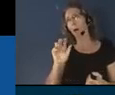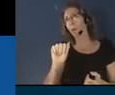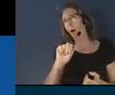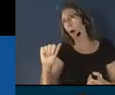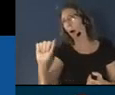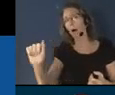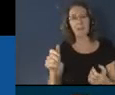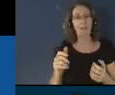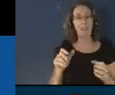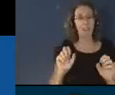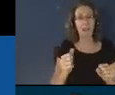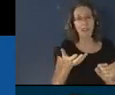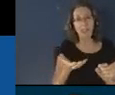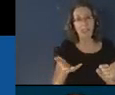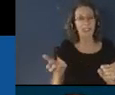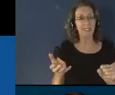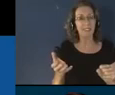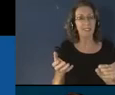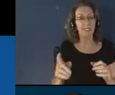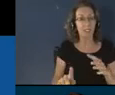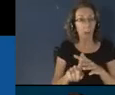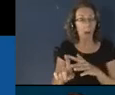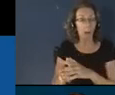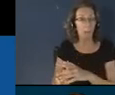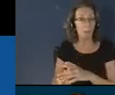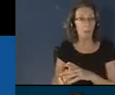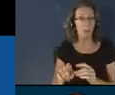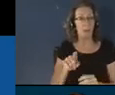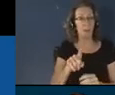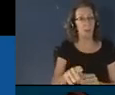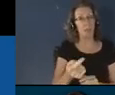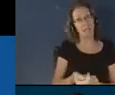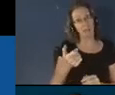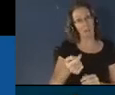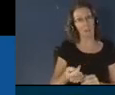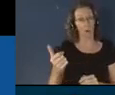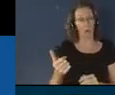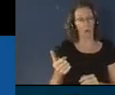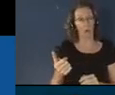various other things that may have come up, you can take them out and just put exactly what you